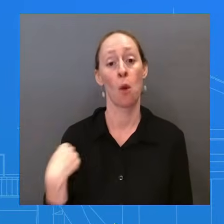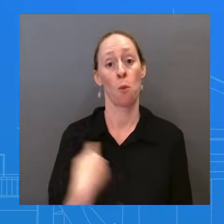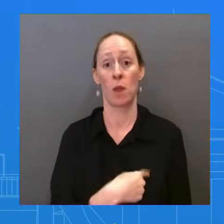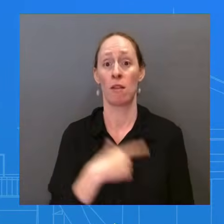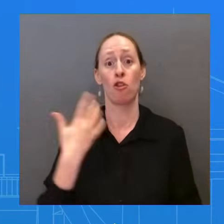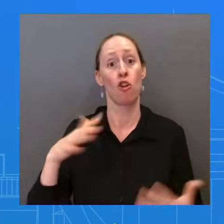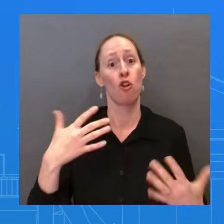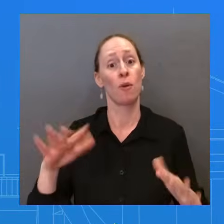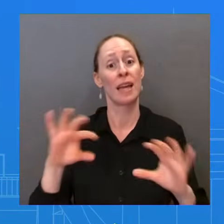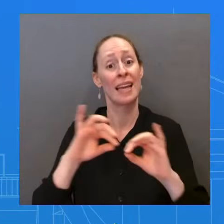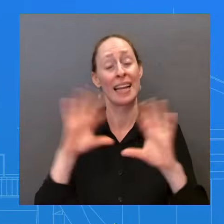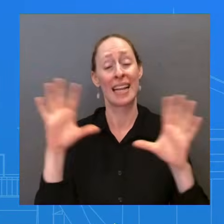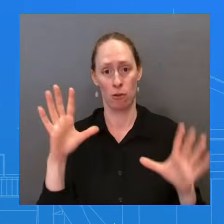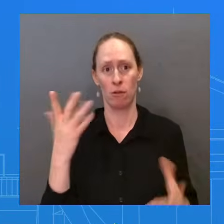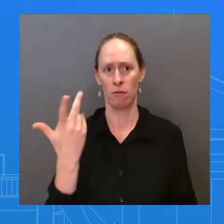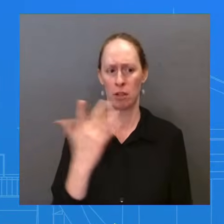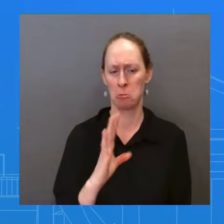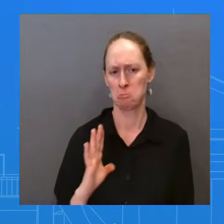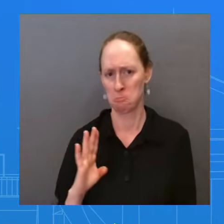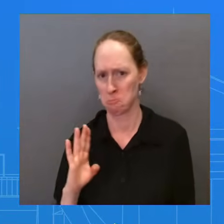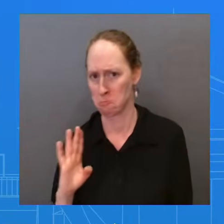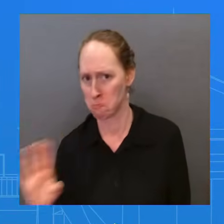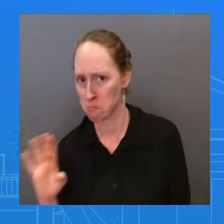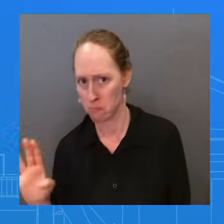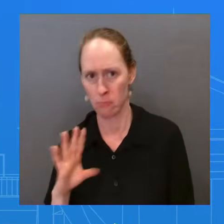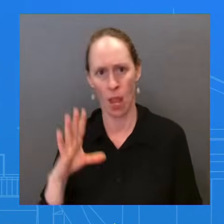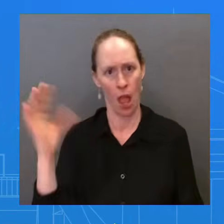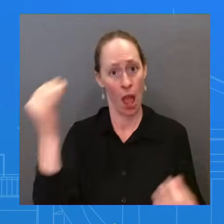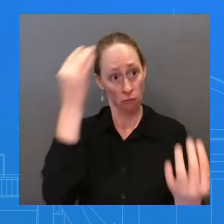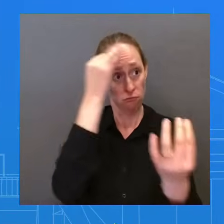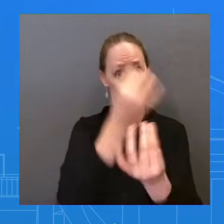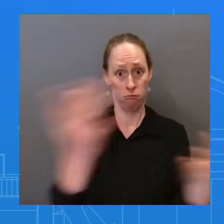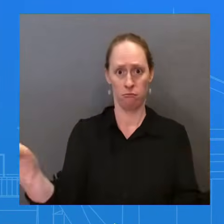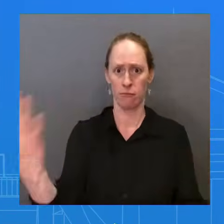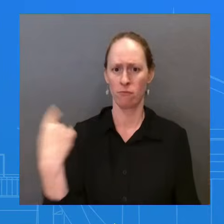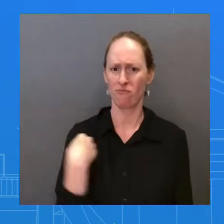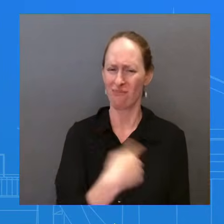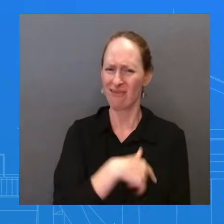that we do not support attacks inside Russia. And we do not enable